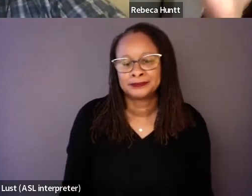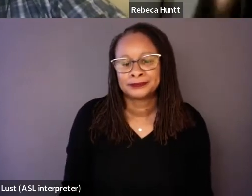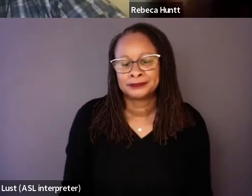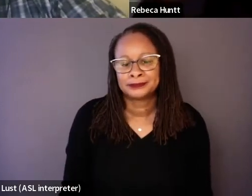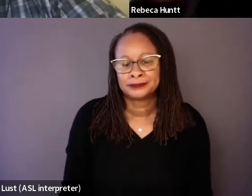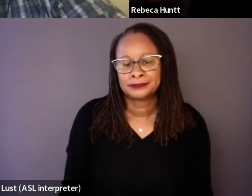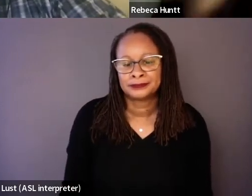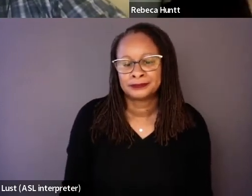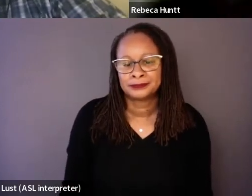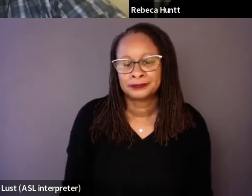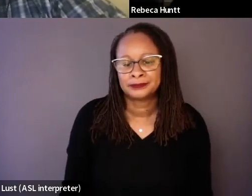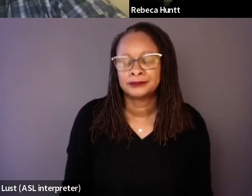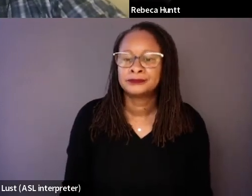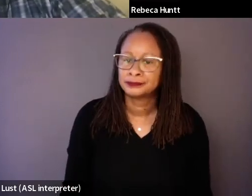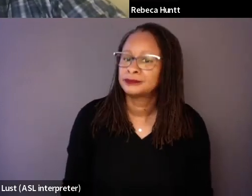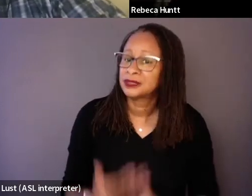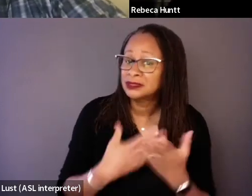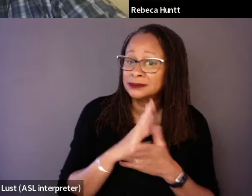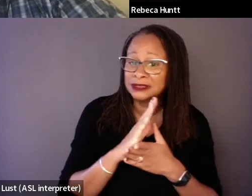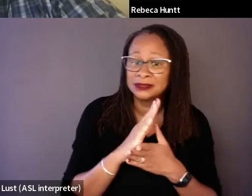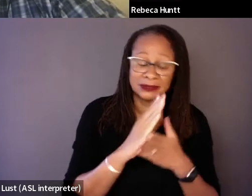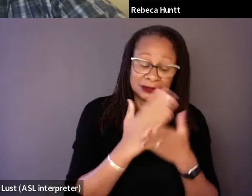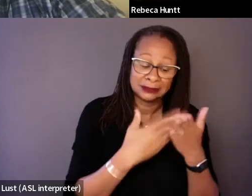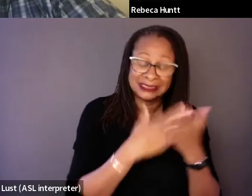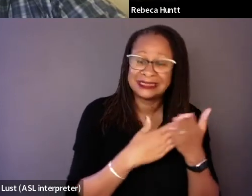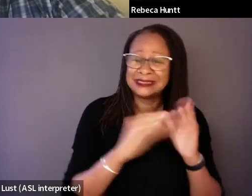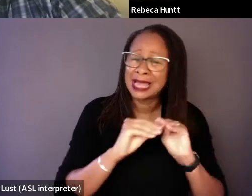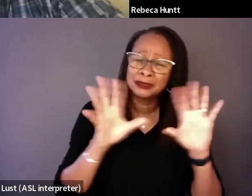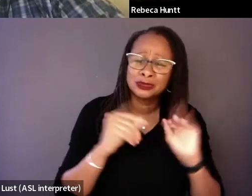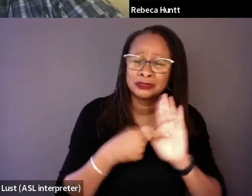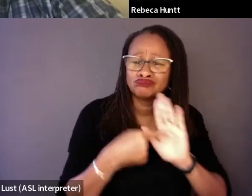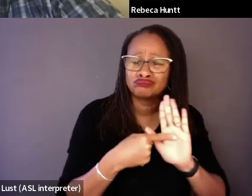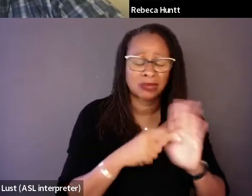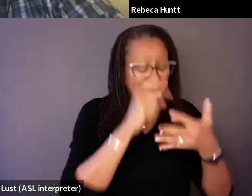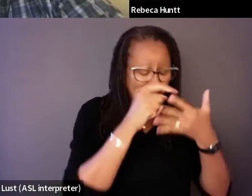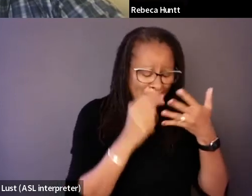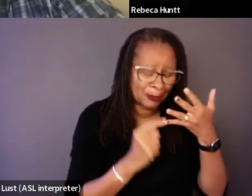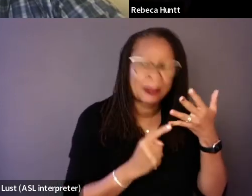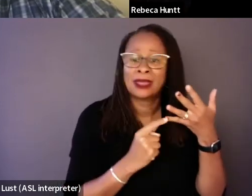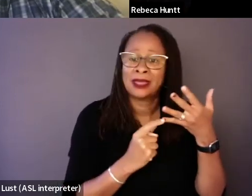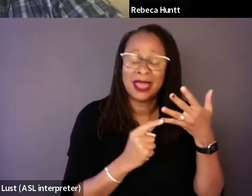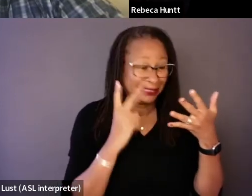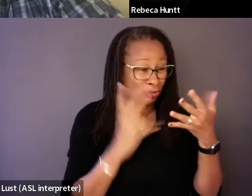scenes completely mapped out in my head, with specifically the 16-millimeter scenes.